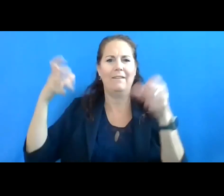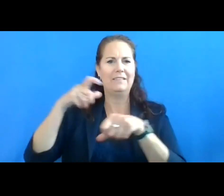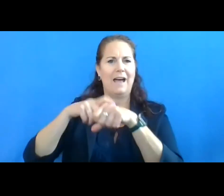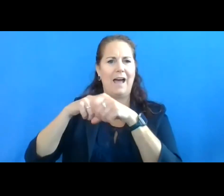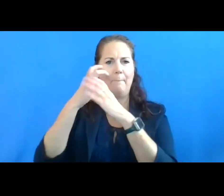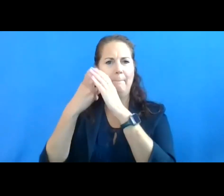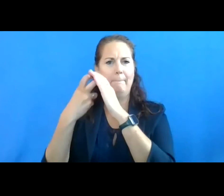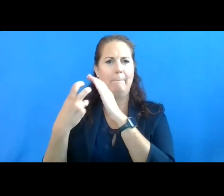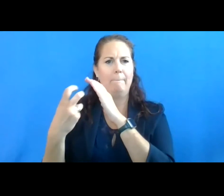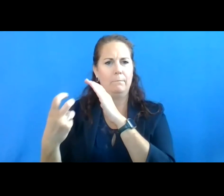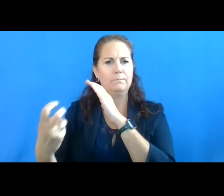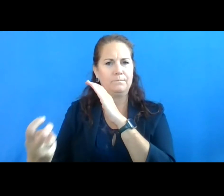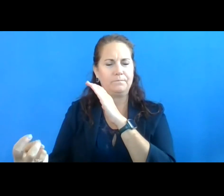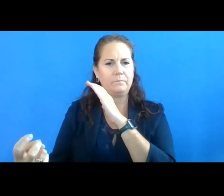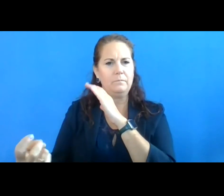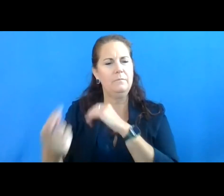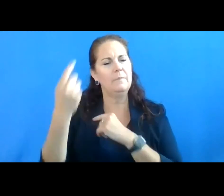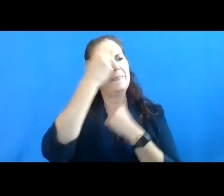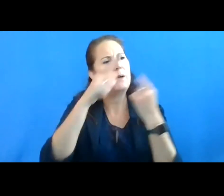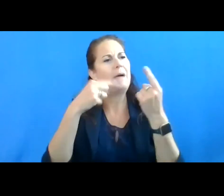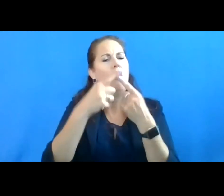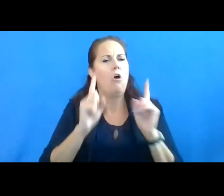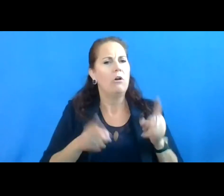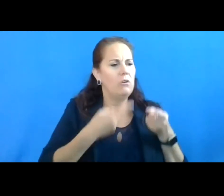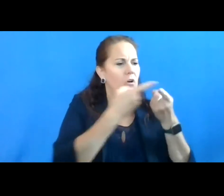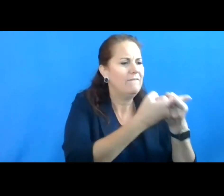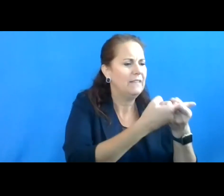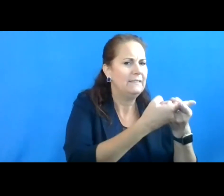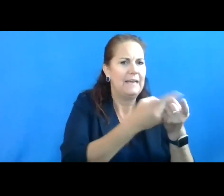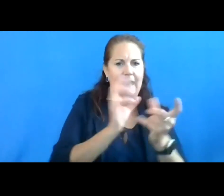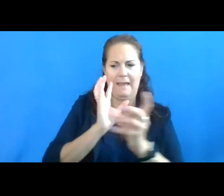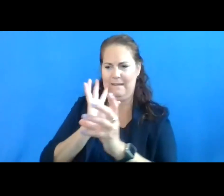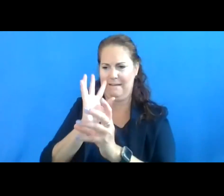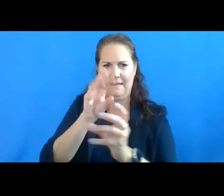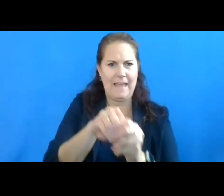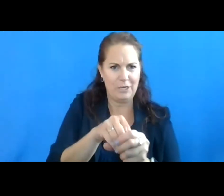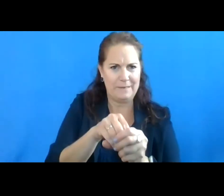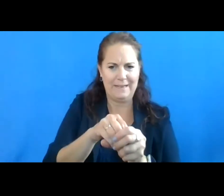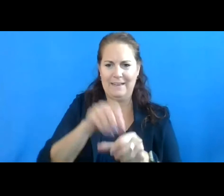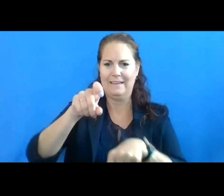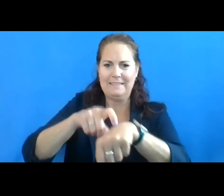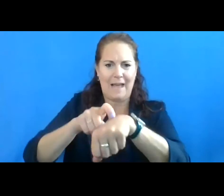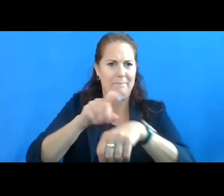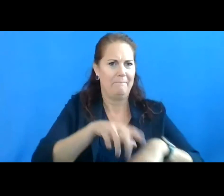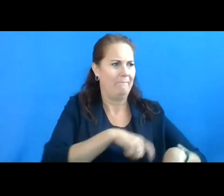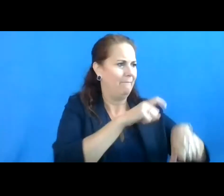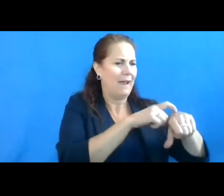And then when we look at conflict and engagement, that too needs time.